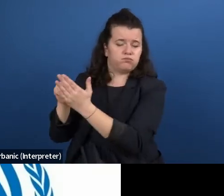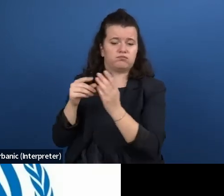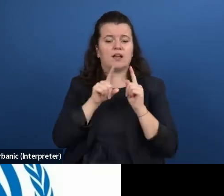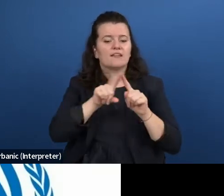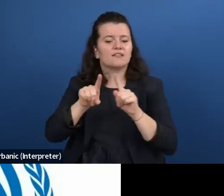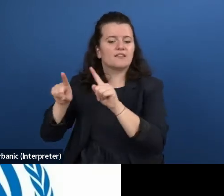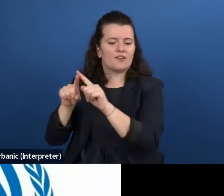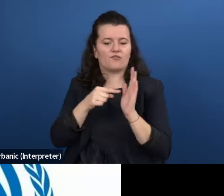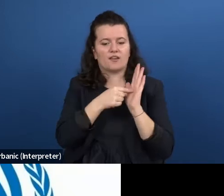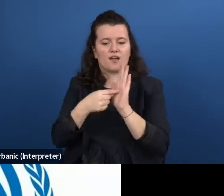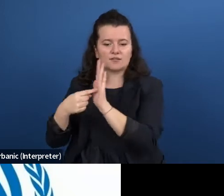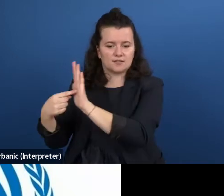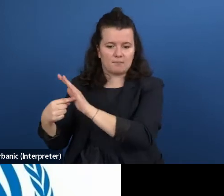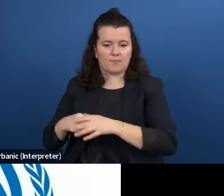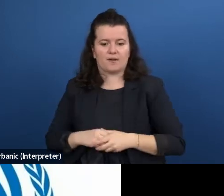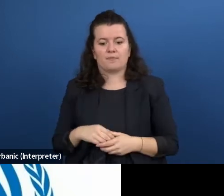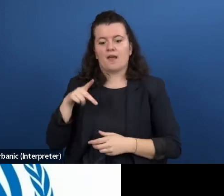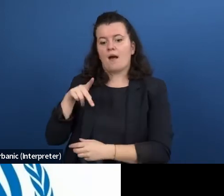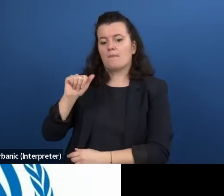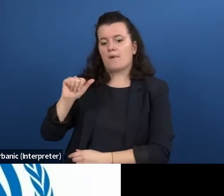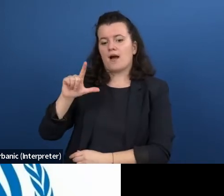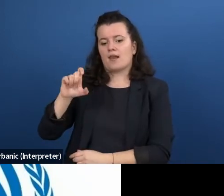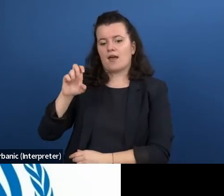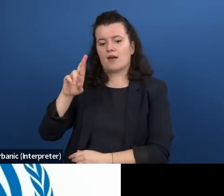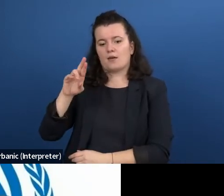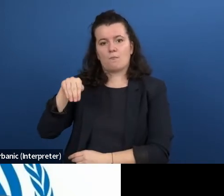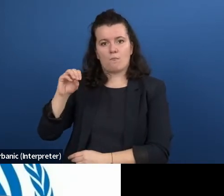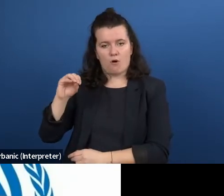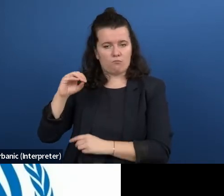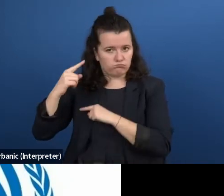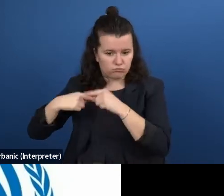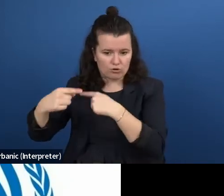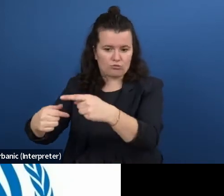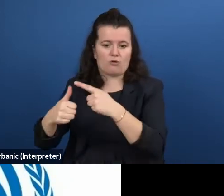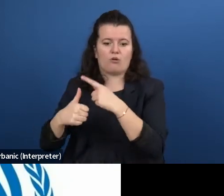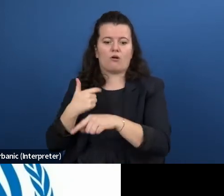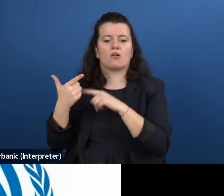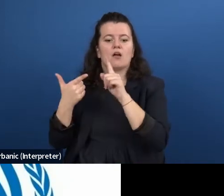on Action against trafficking and Human beings; The European convention on Human Rights,